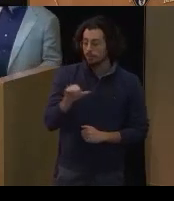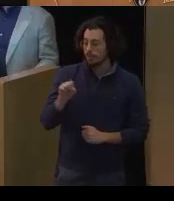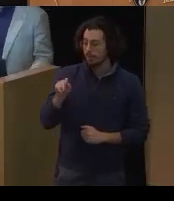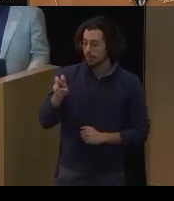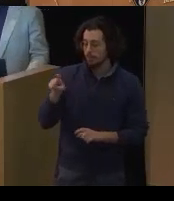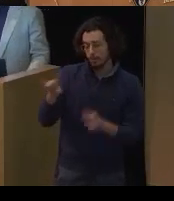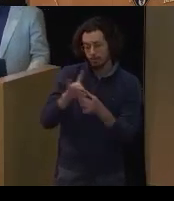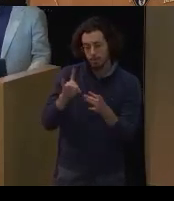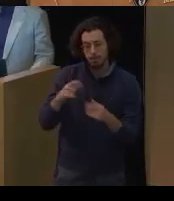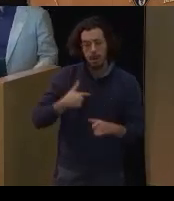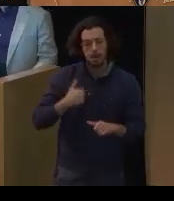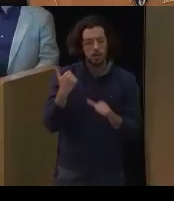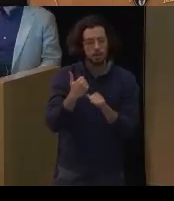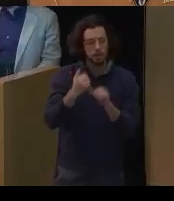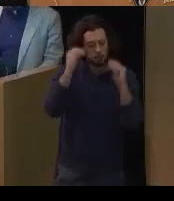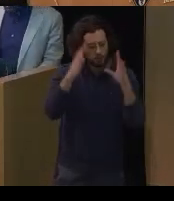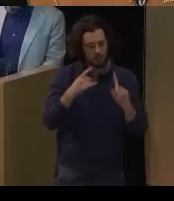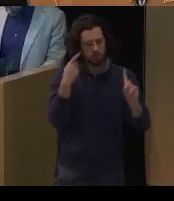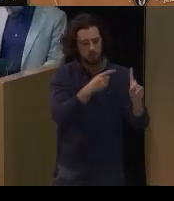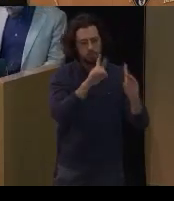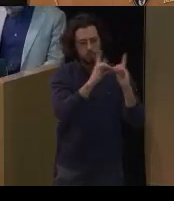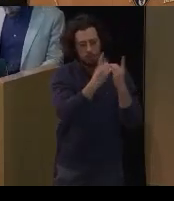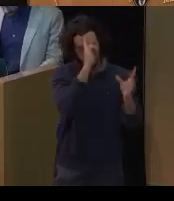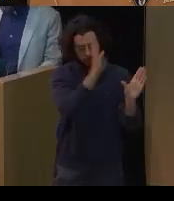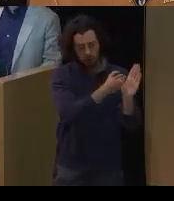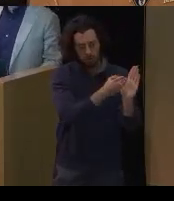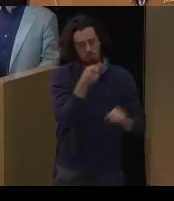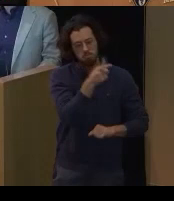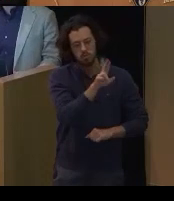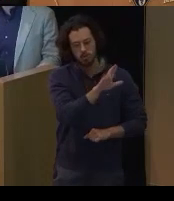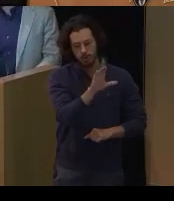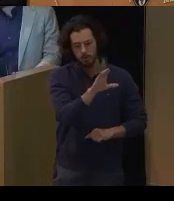professor in the department of psychology over on River Campus I'm a clinical psychologist by